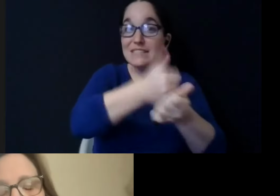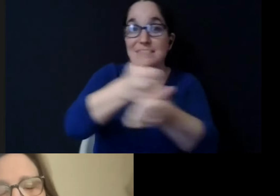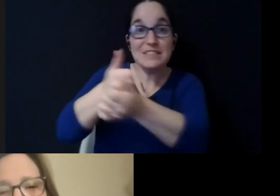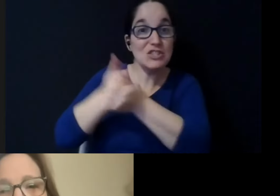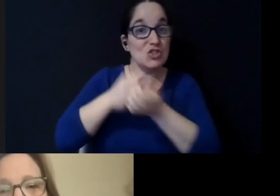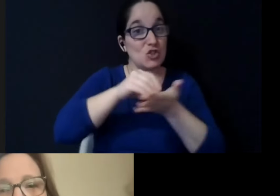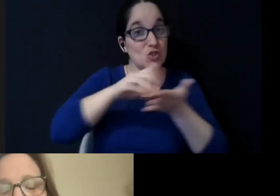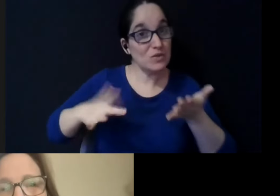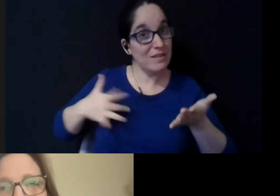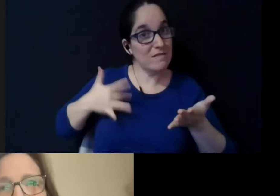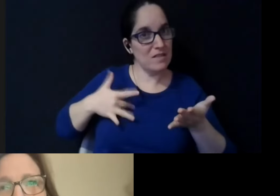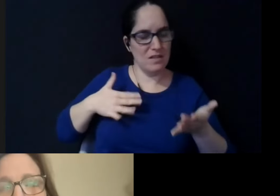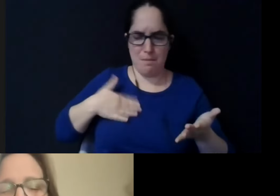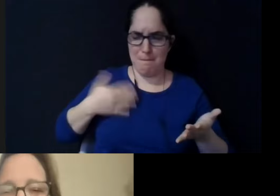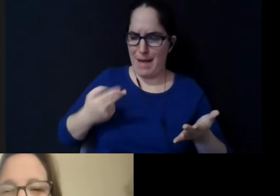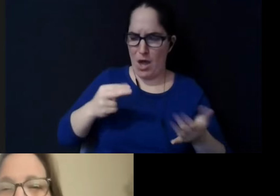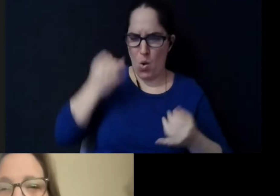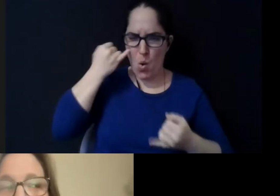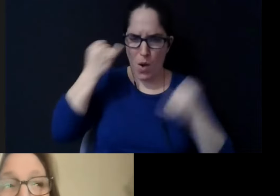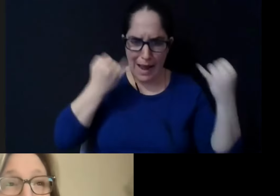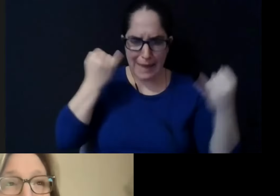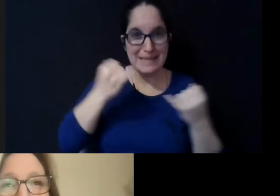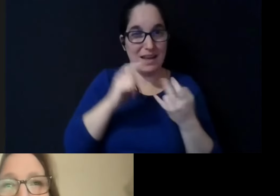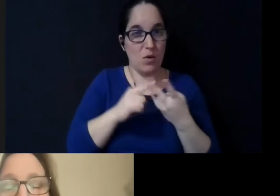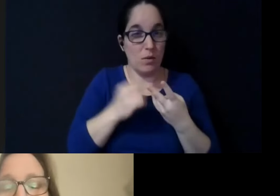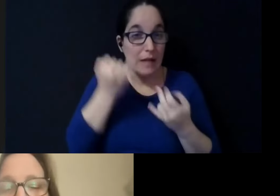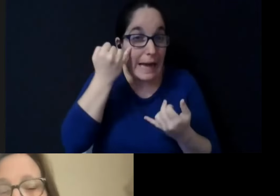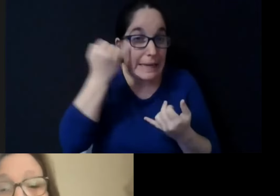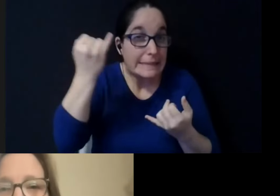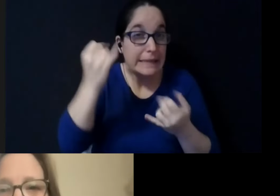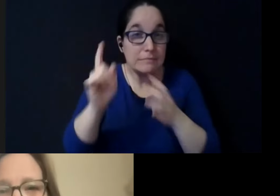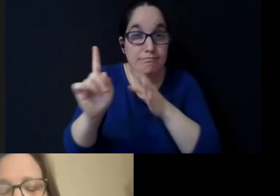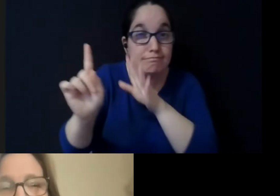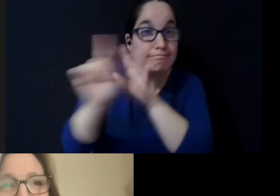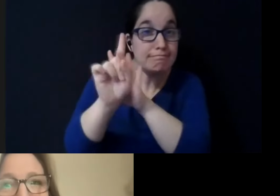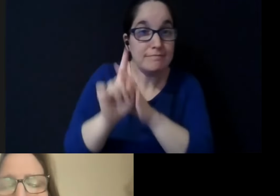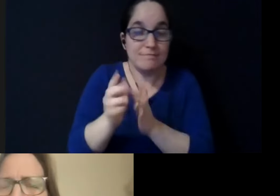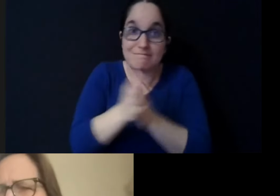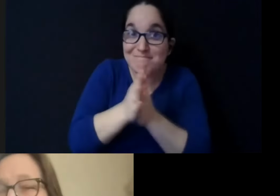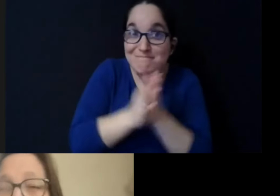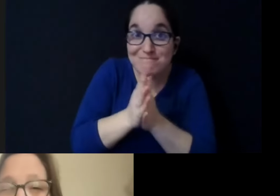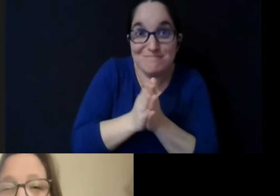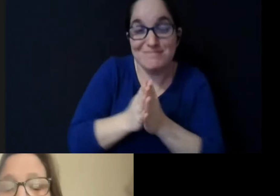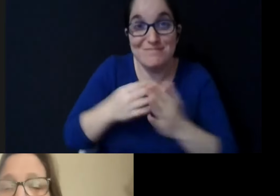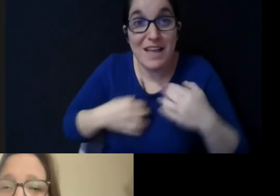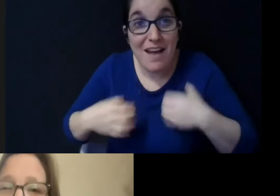their idea. to this germ of an idea. or this passion that they have, or this interest they have if they